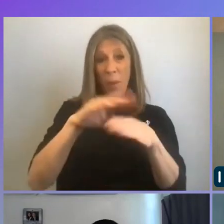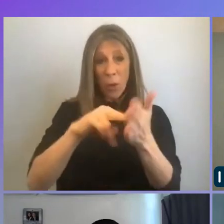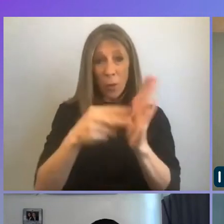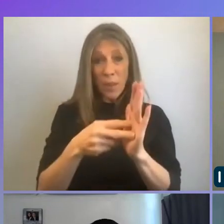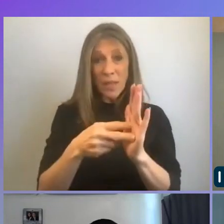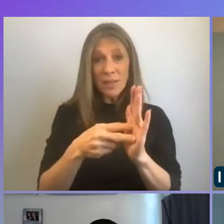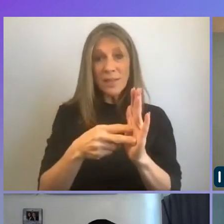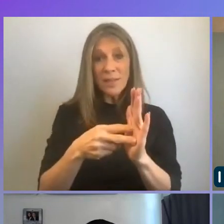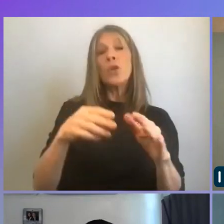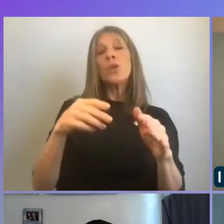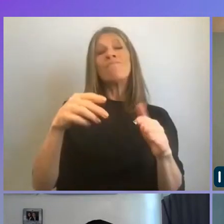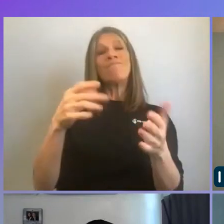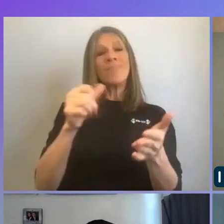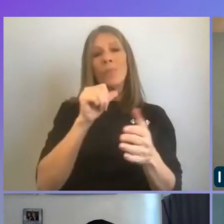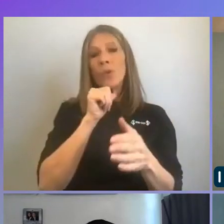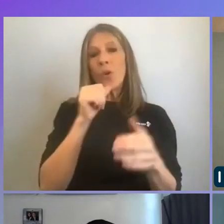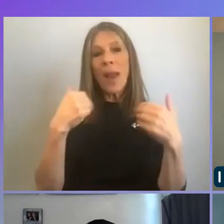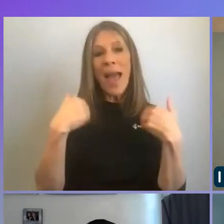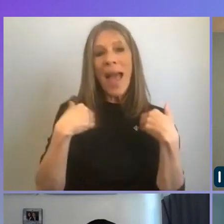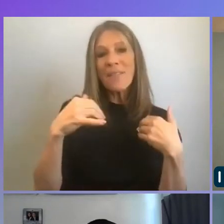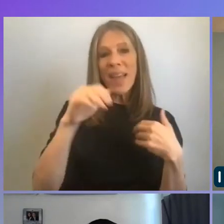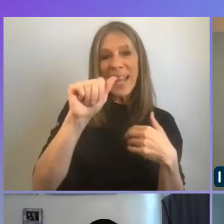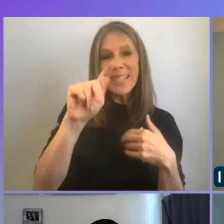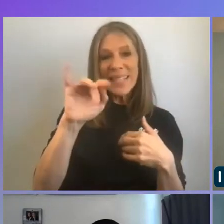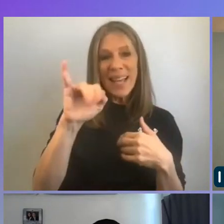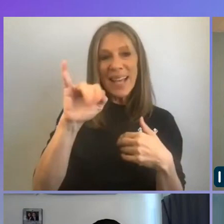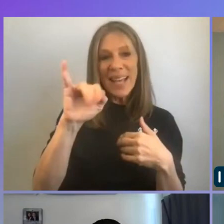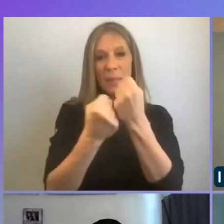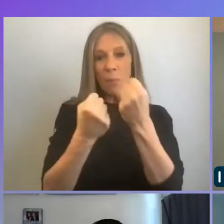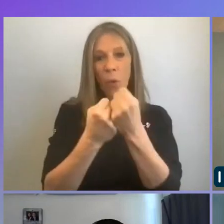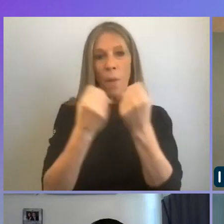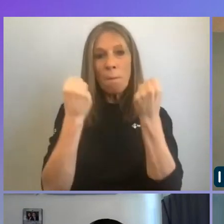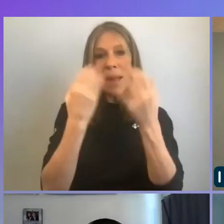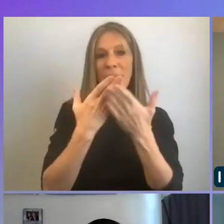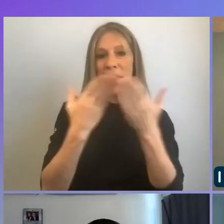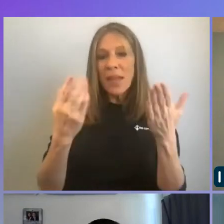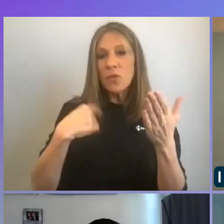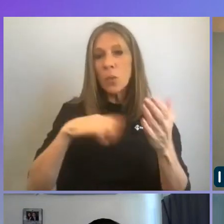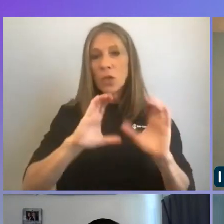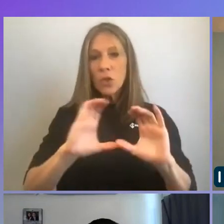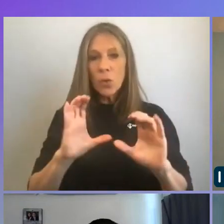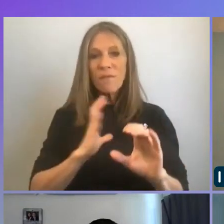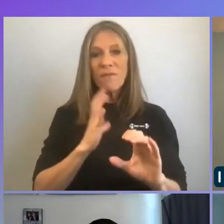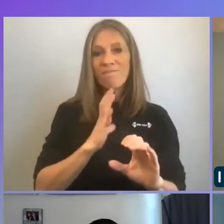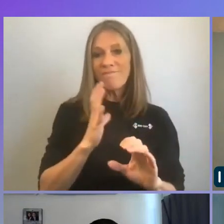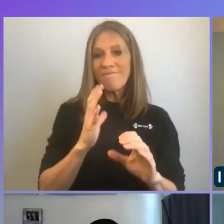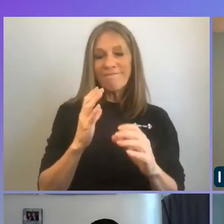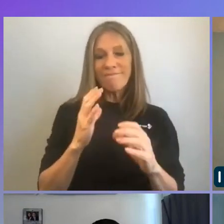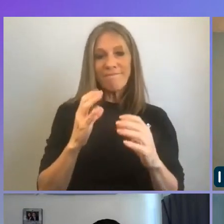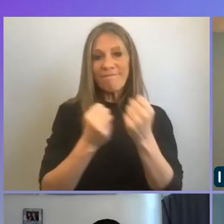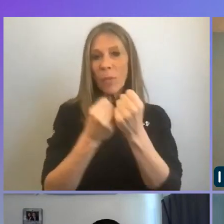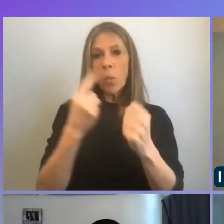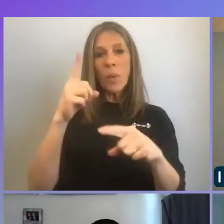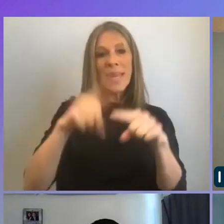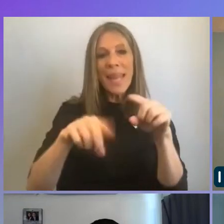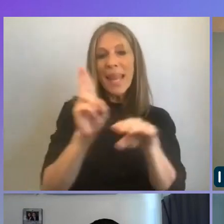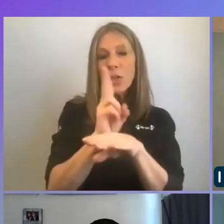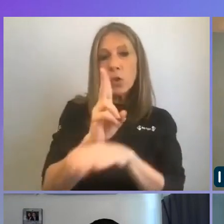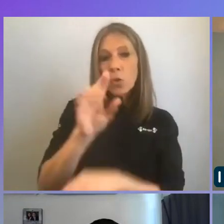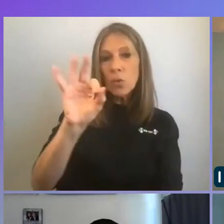API support with various things that we do, as far as the more sophisticated features in the extension, we can't actually use